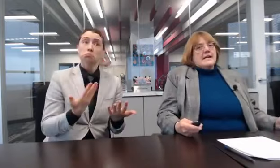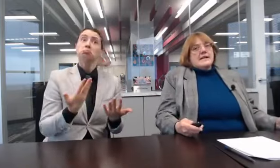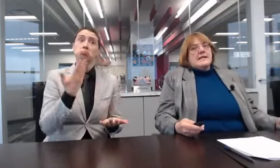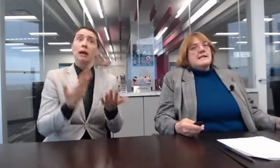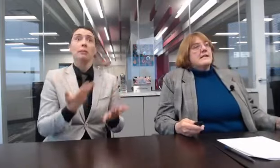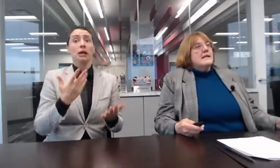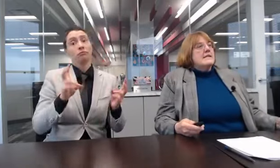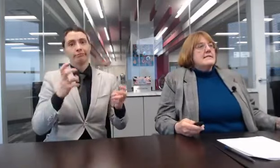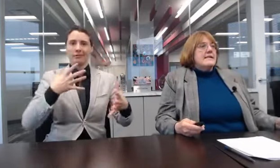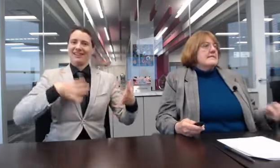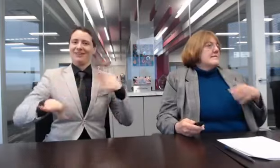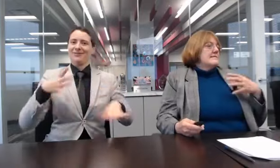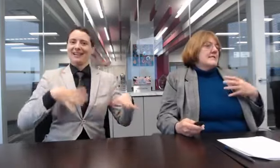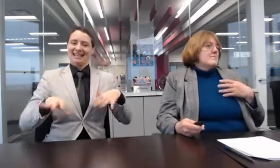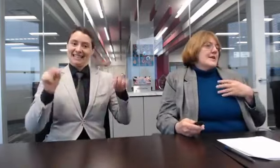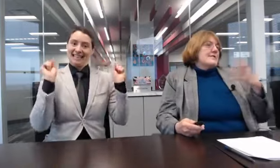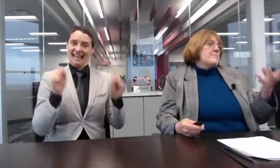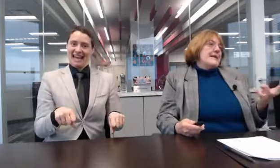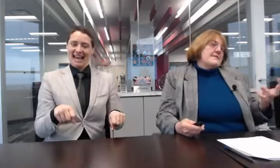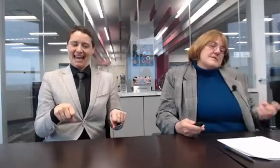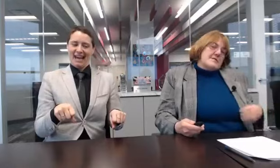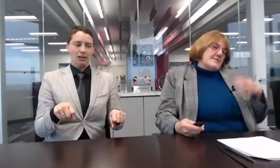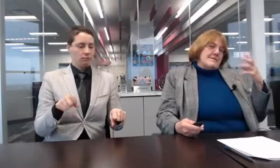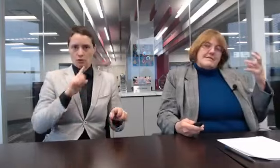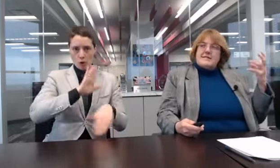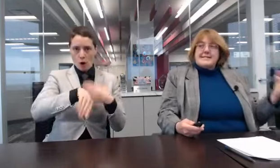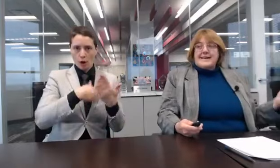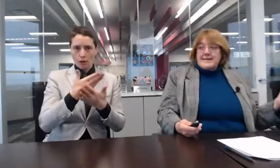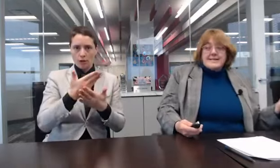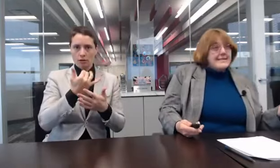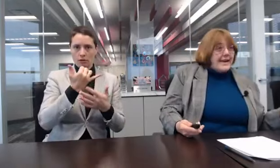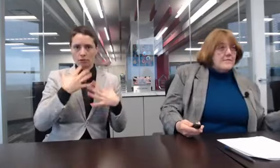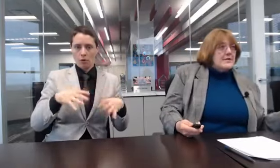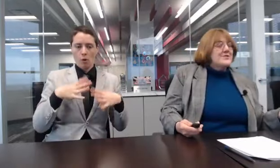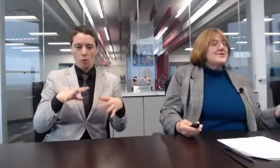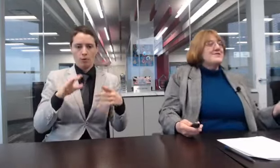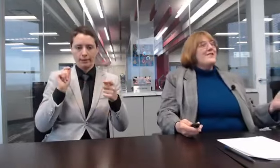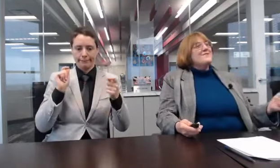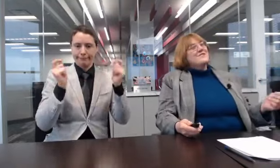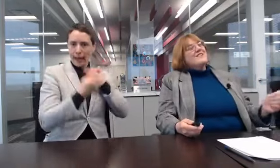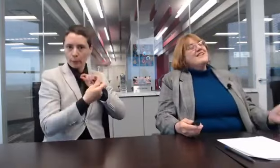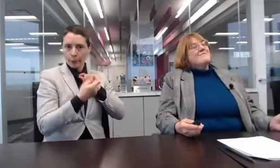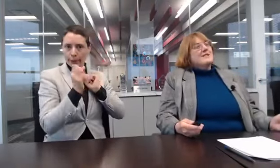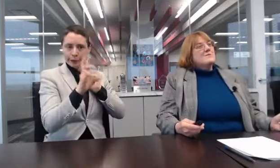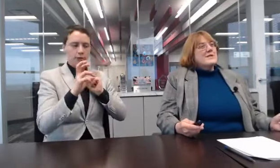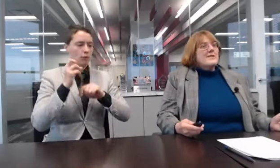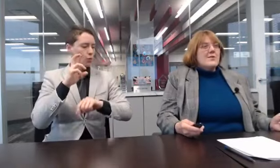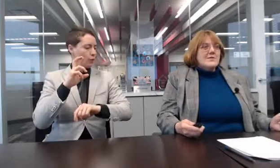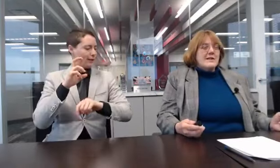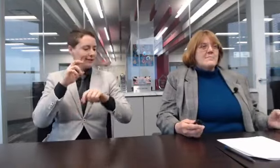and they wear their bathing suit on a day like today when there's snow or when it's really cold.